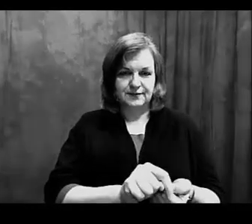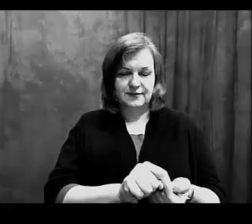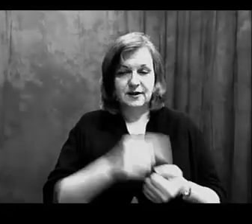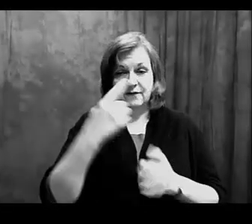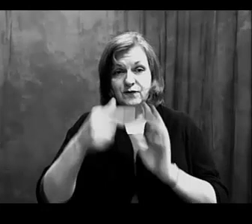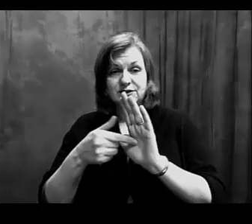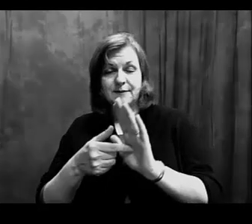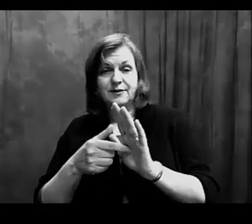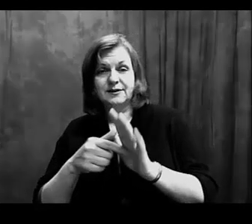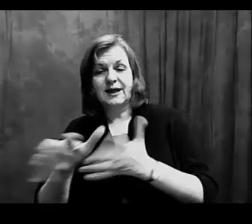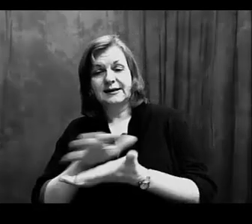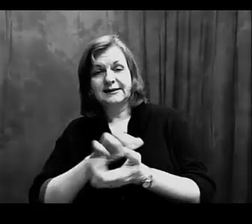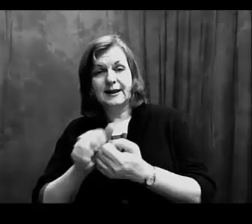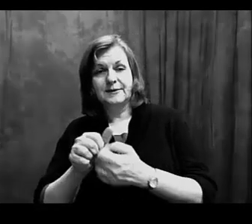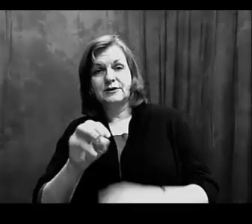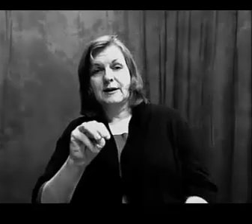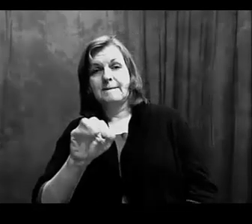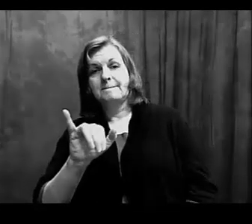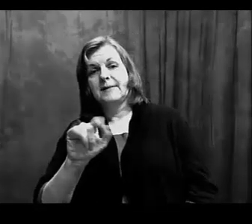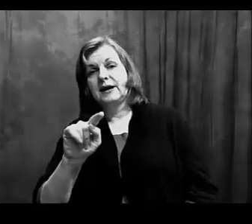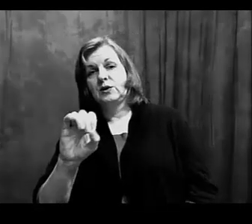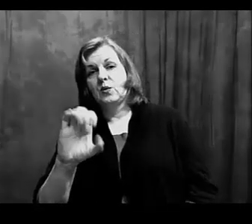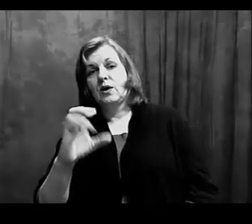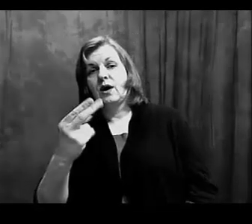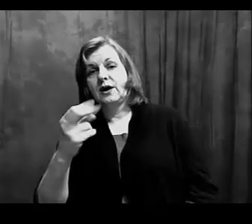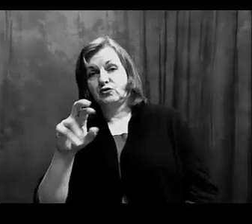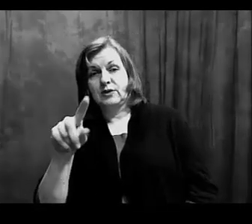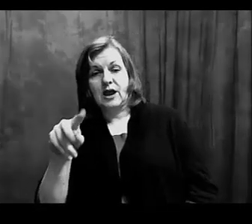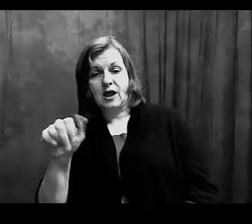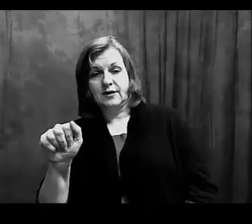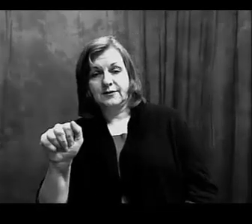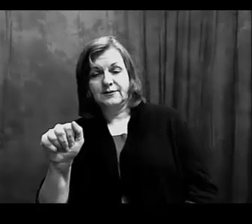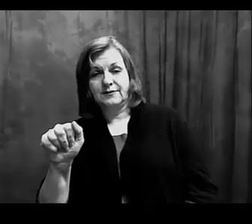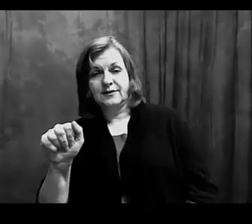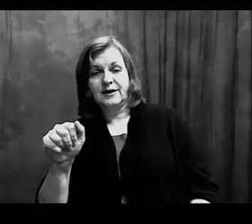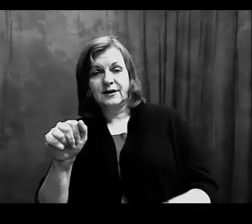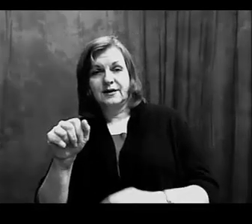that are no longer functioning properly so in this case -- it's a damaged mitochondria